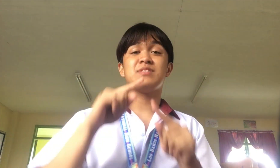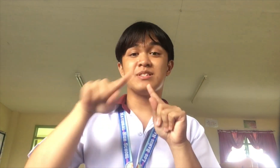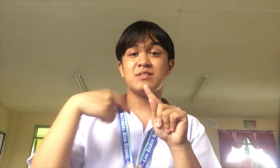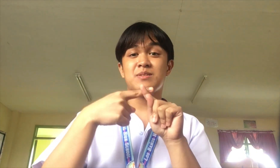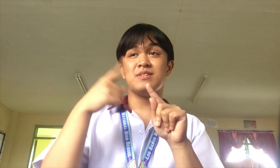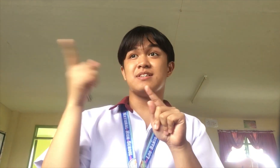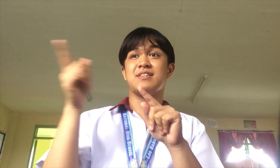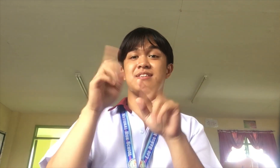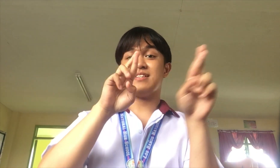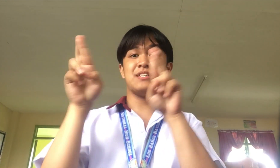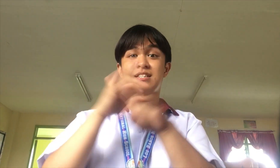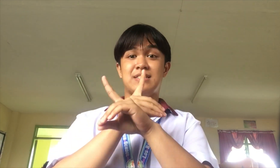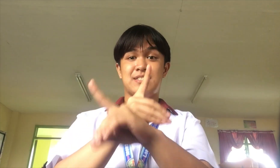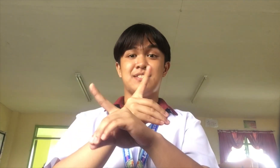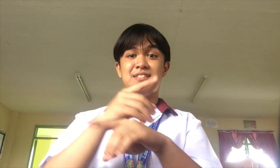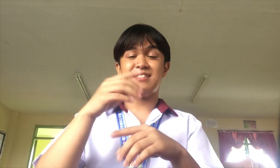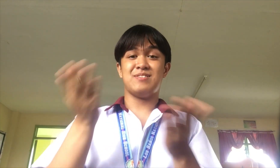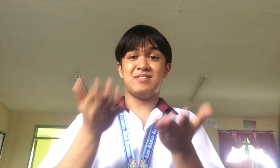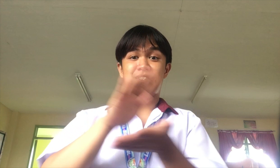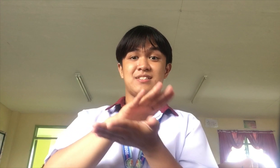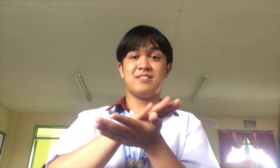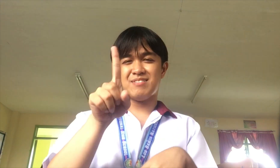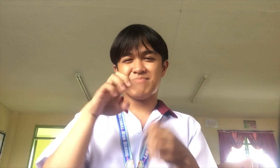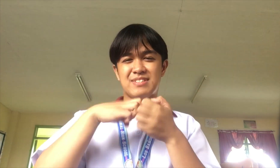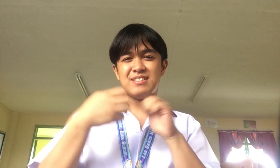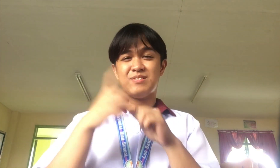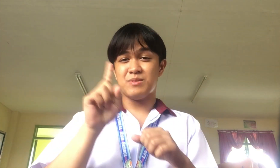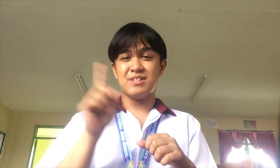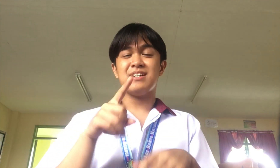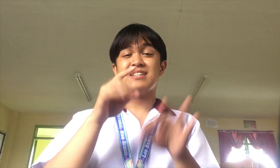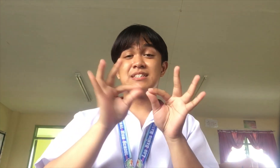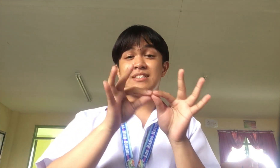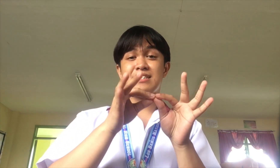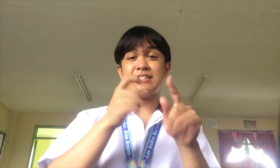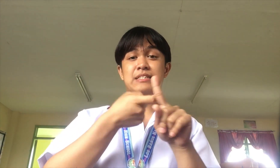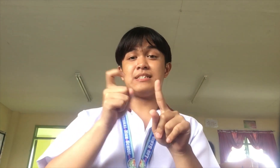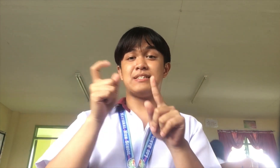when the defense presentation is on time, the biggest problem is about the interpreter because